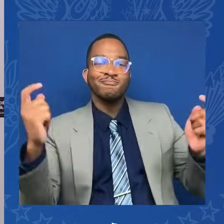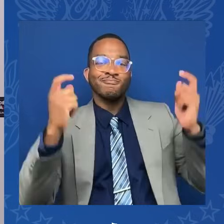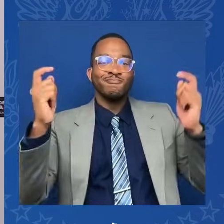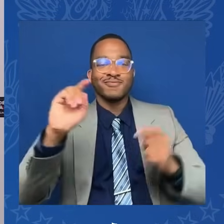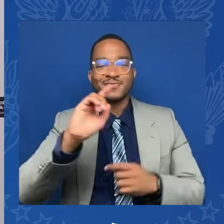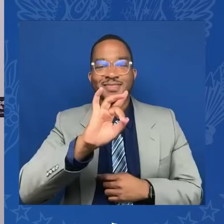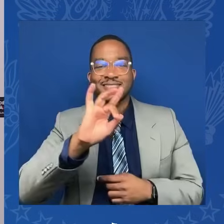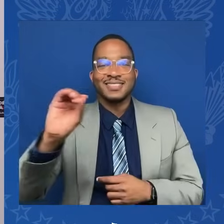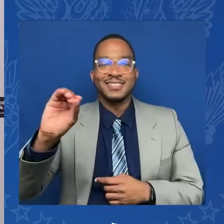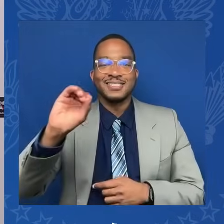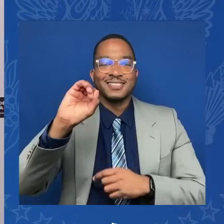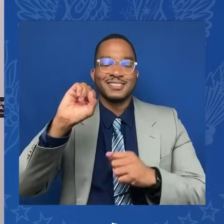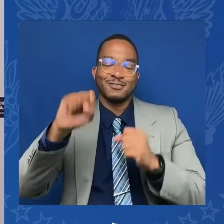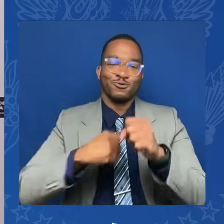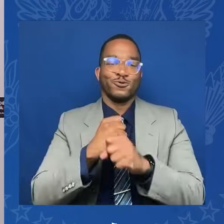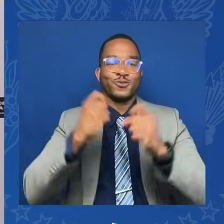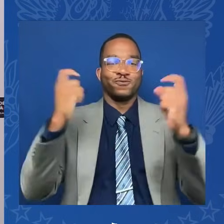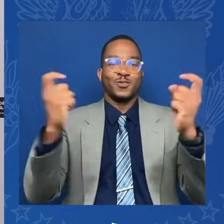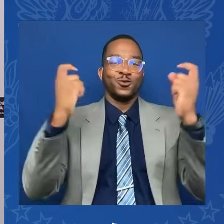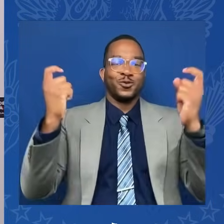And I believe your veterans, our veterans,